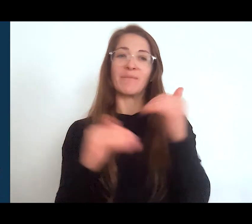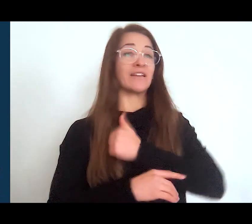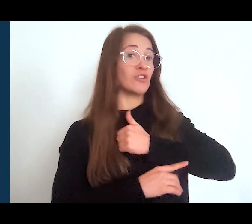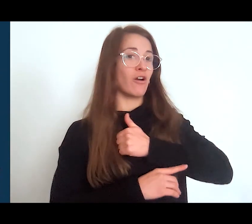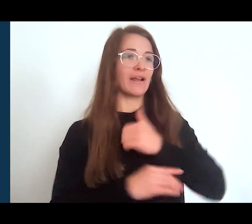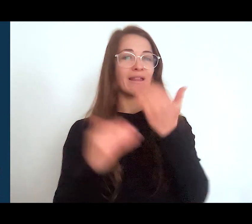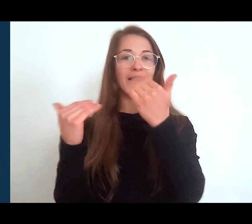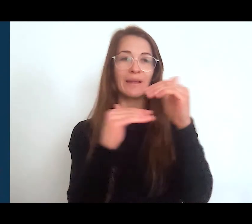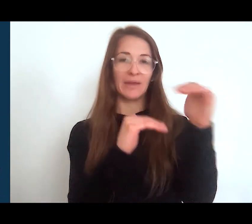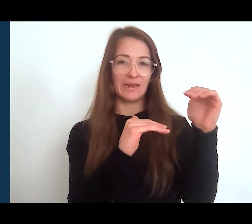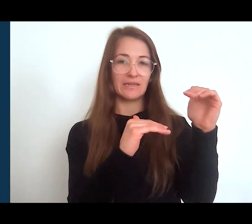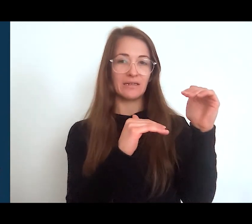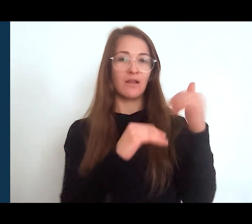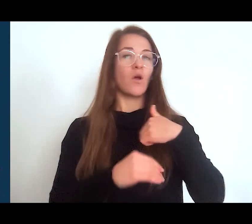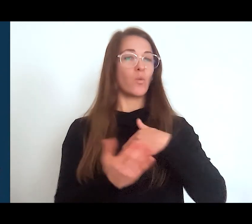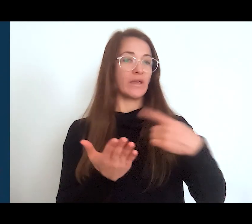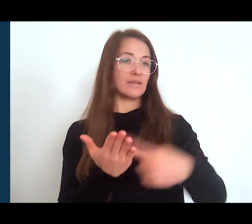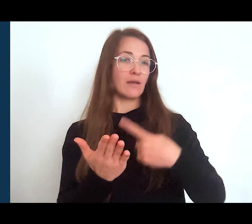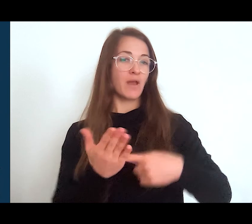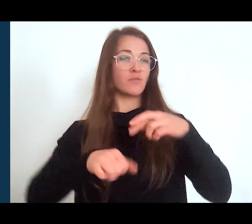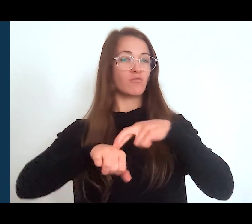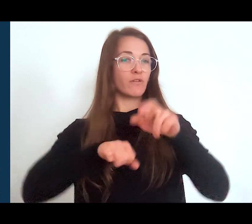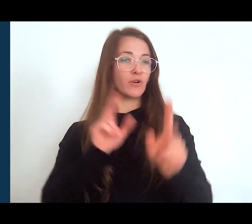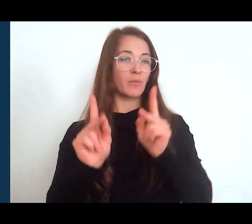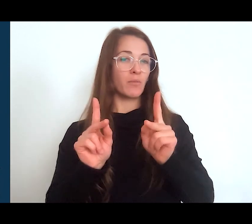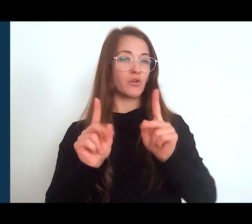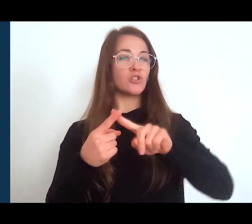IN A LIMITED FASHION WE DO